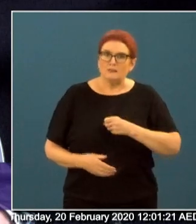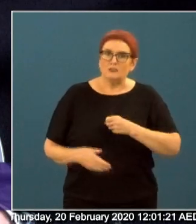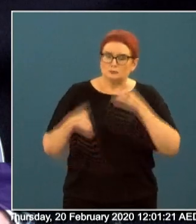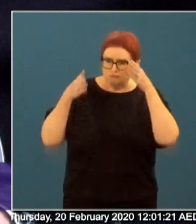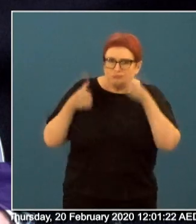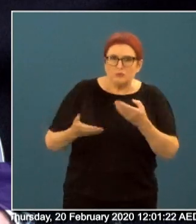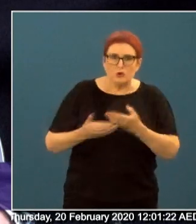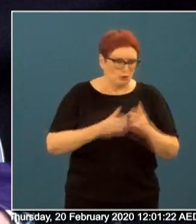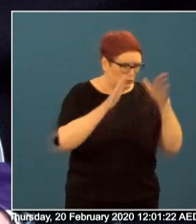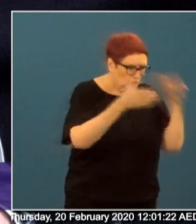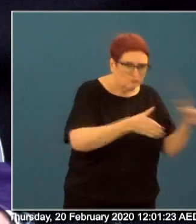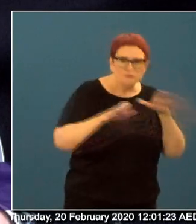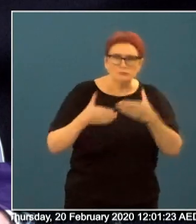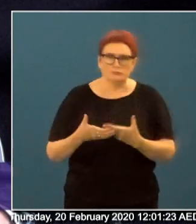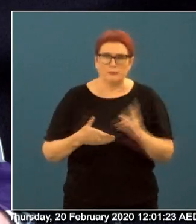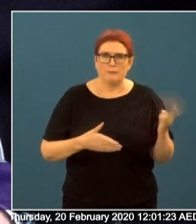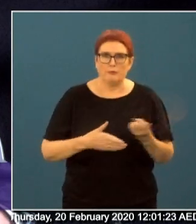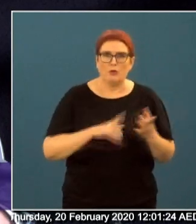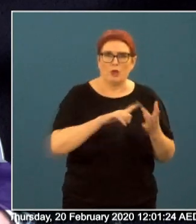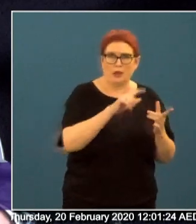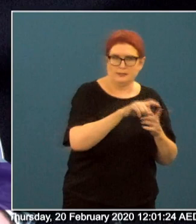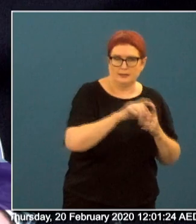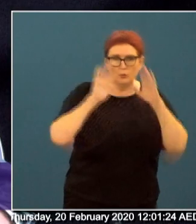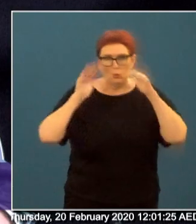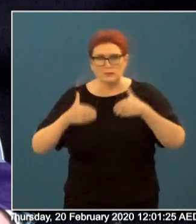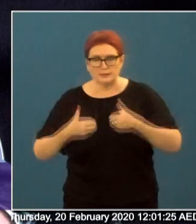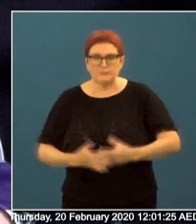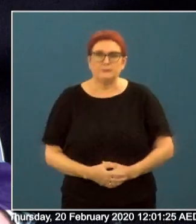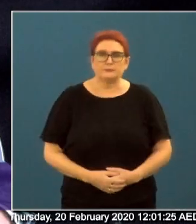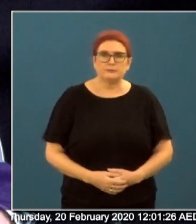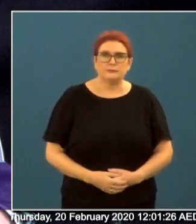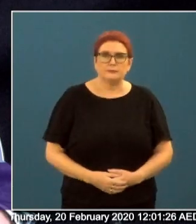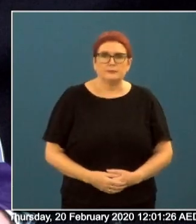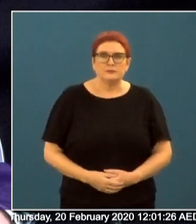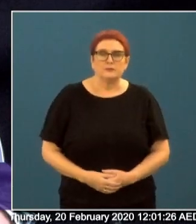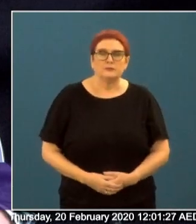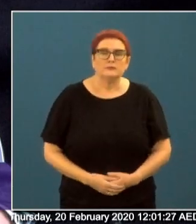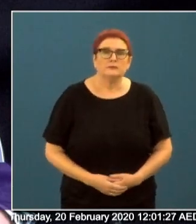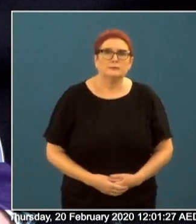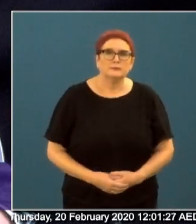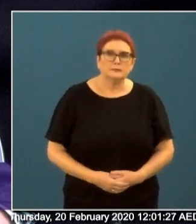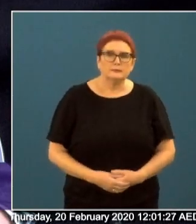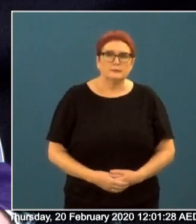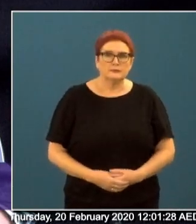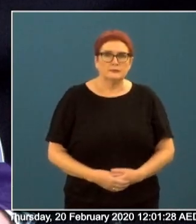groups that we're talking about, but we also need data that informs us of the population health needs.